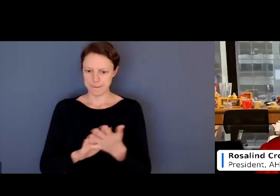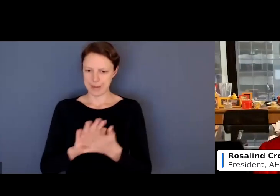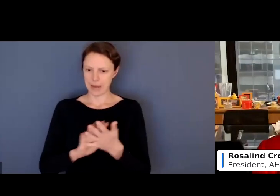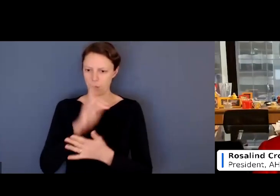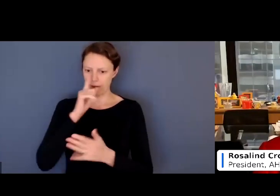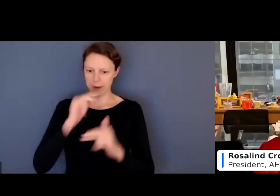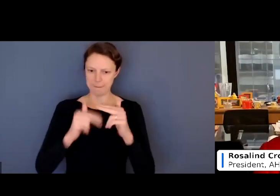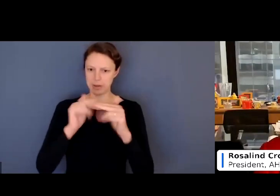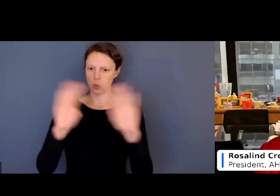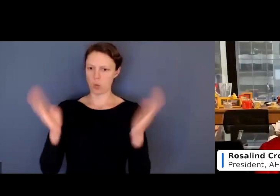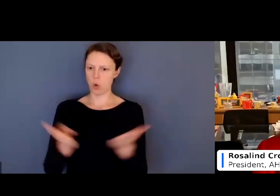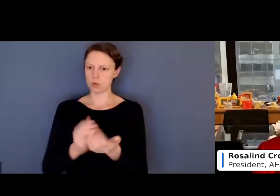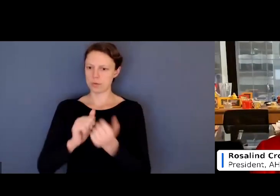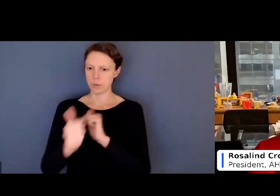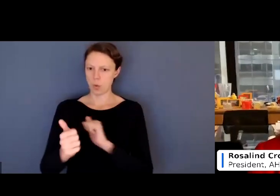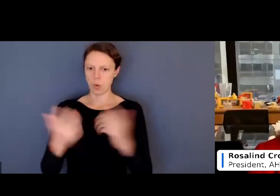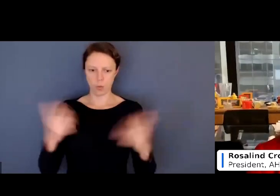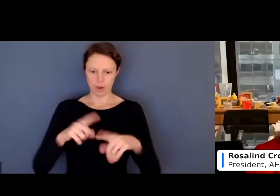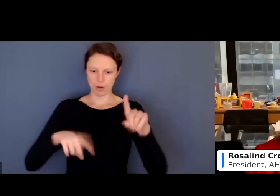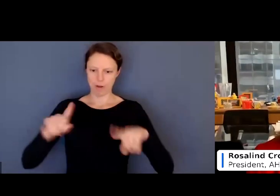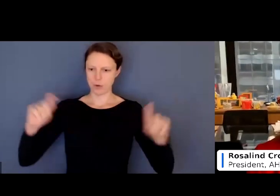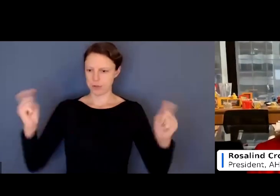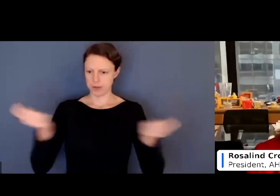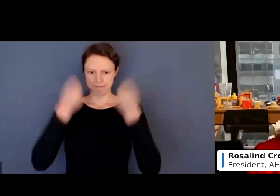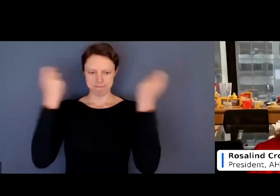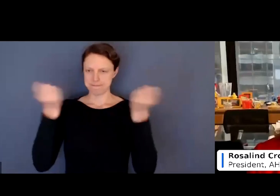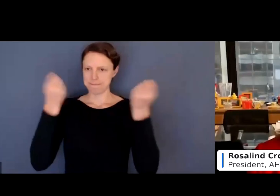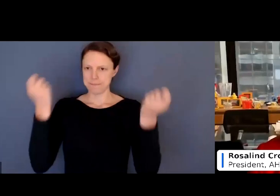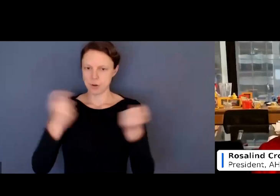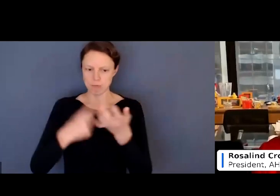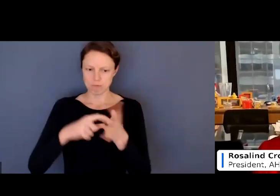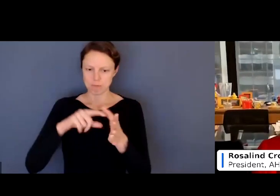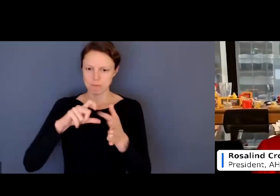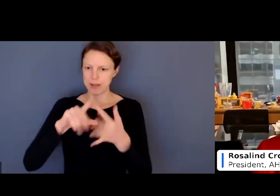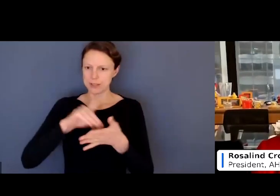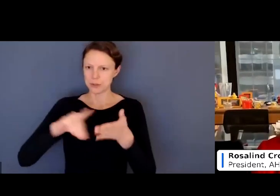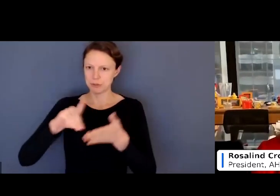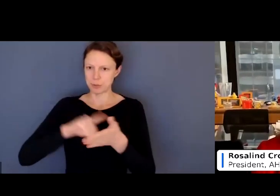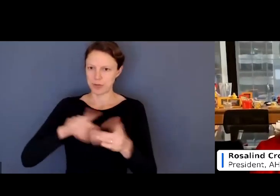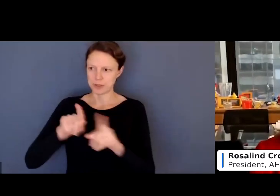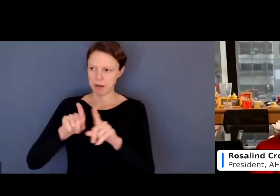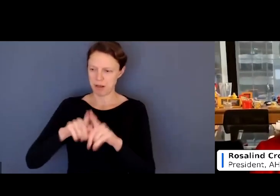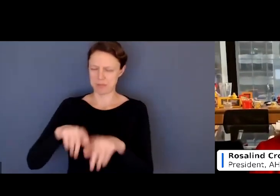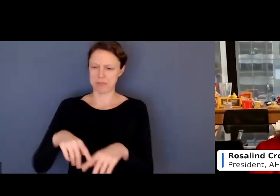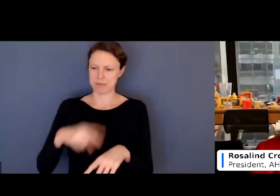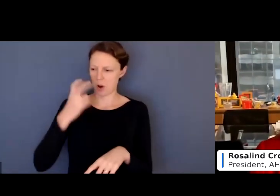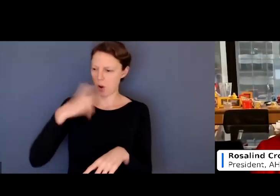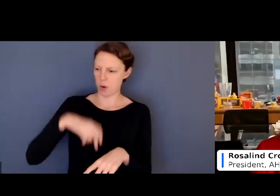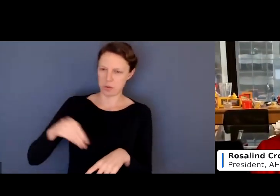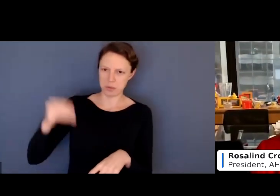And racism is an artifact of the past. I want to express my profound gratitude